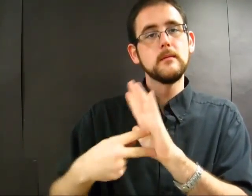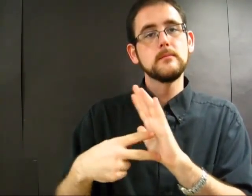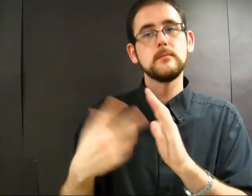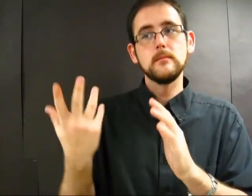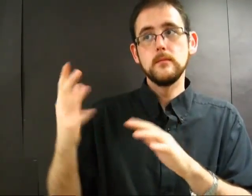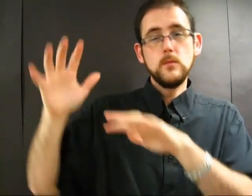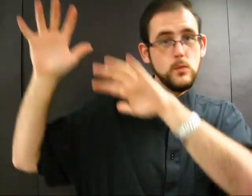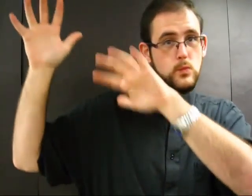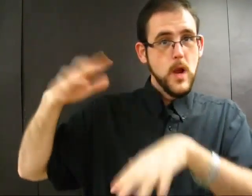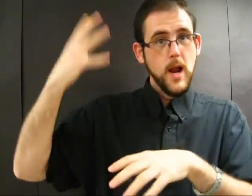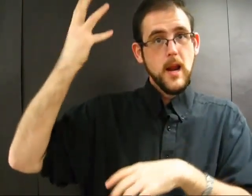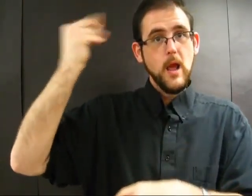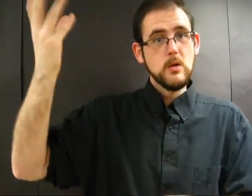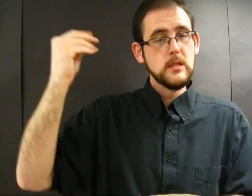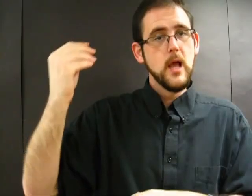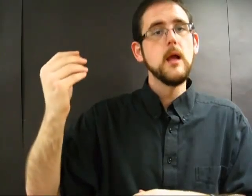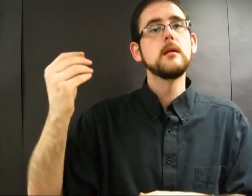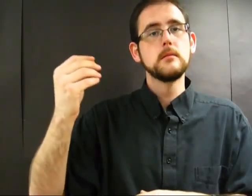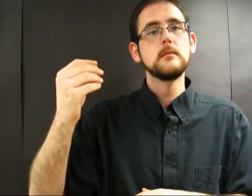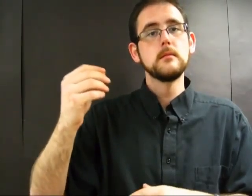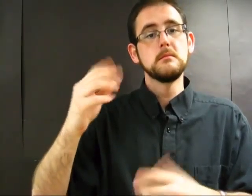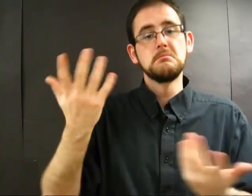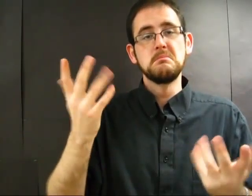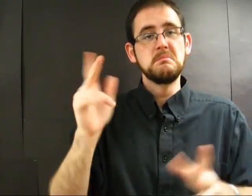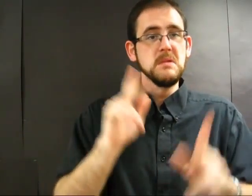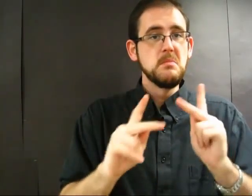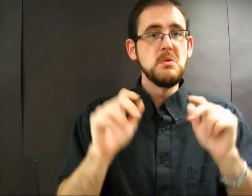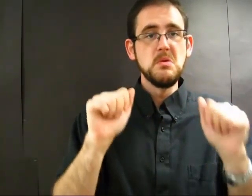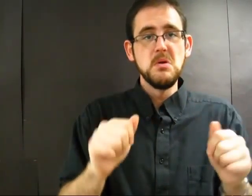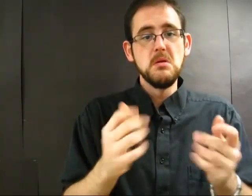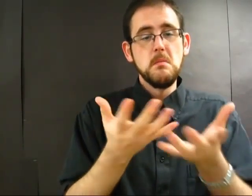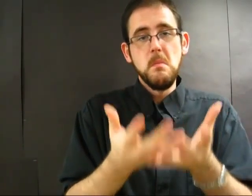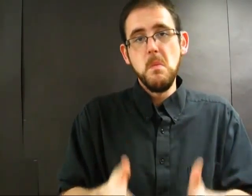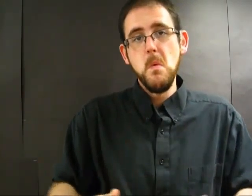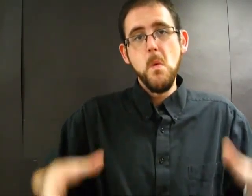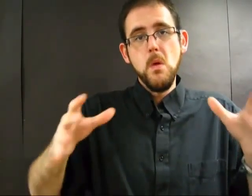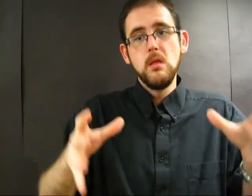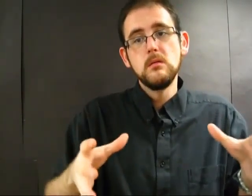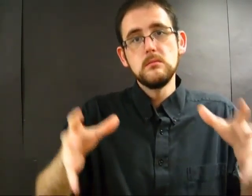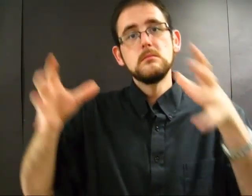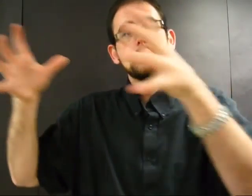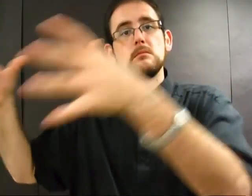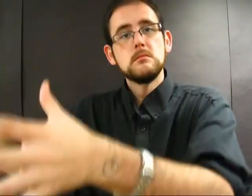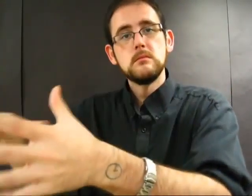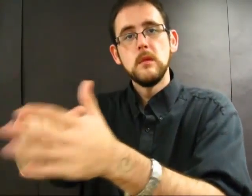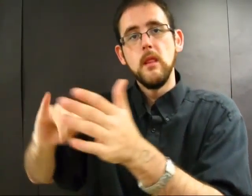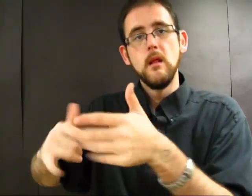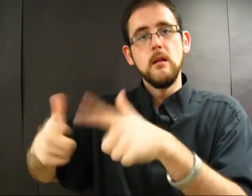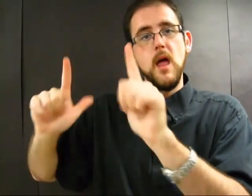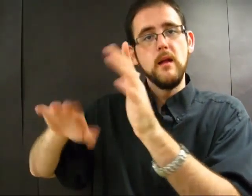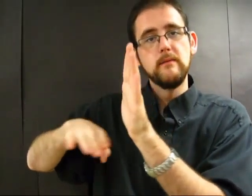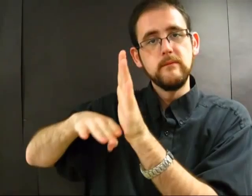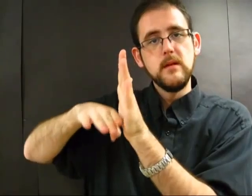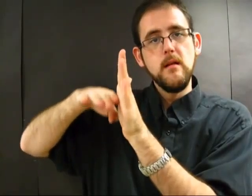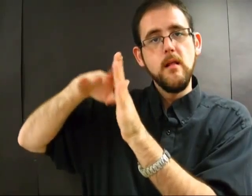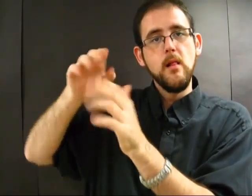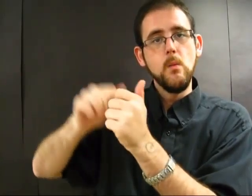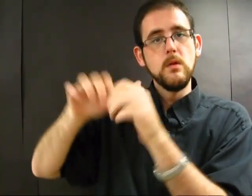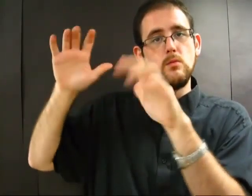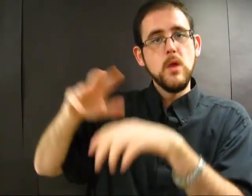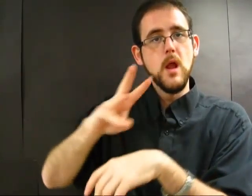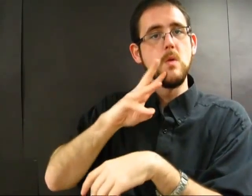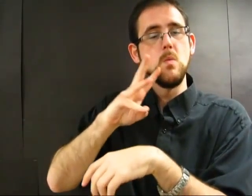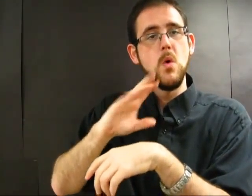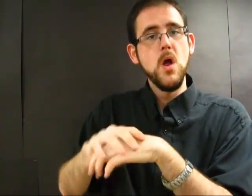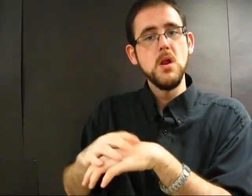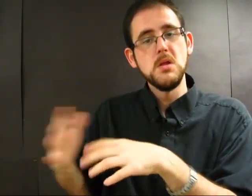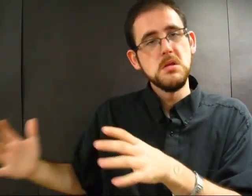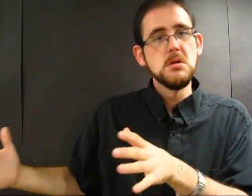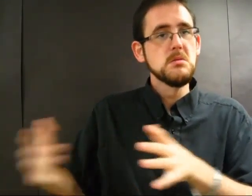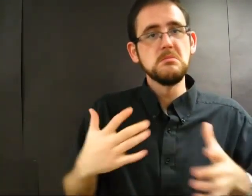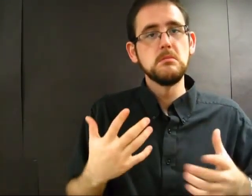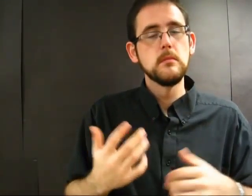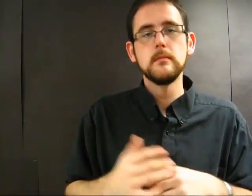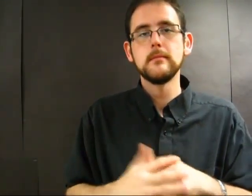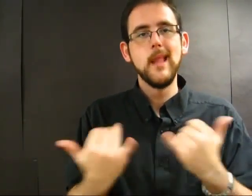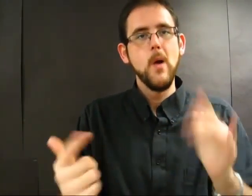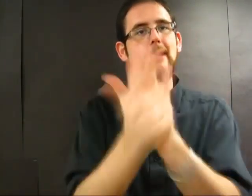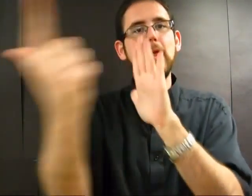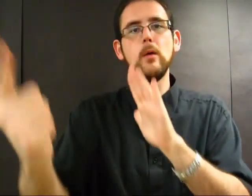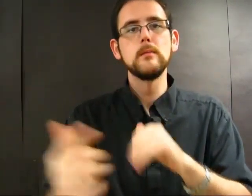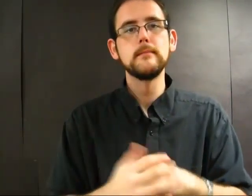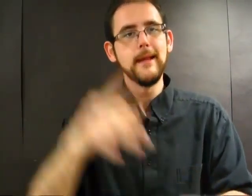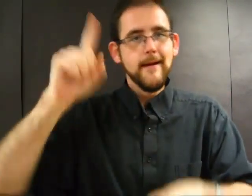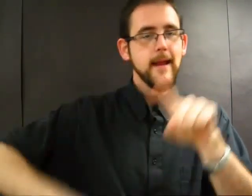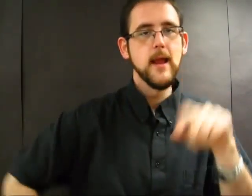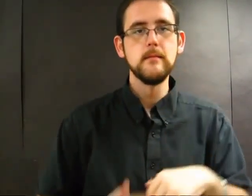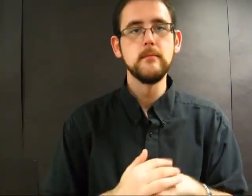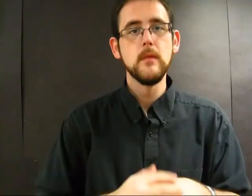illegal for people to collect rainwater for their own use.